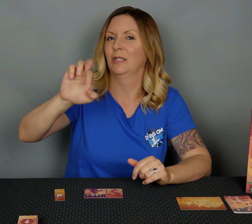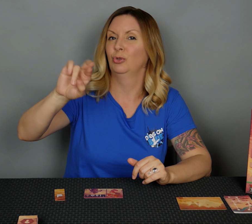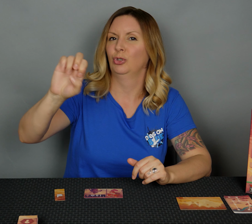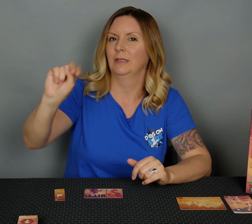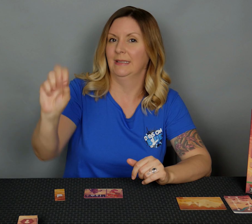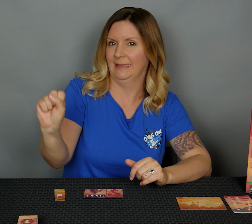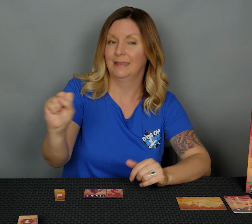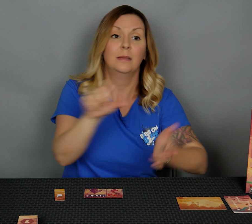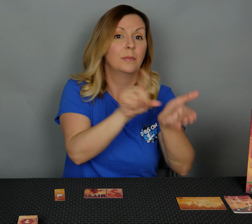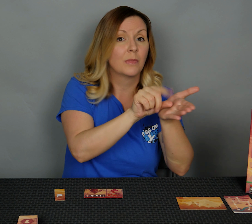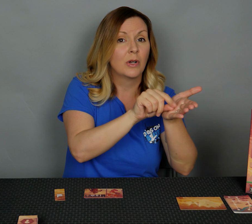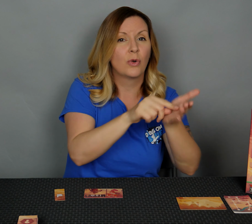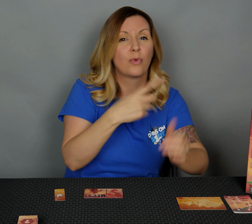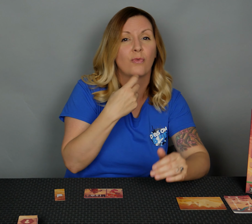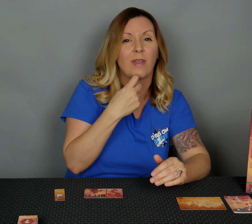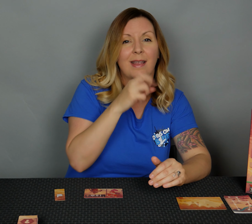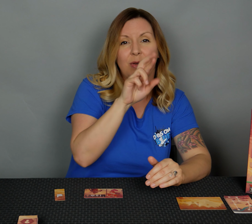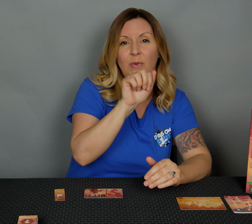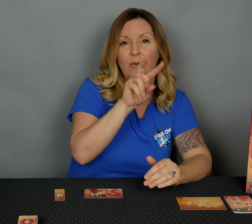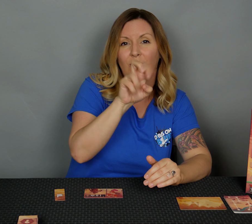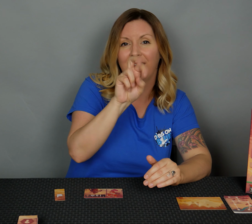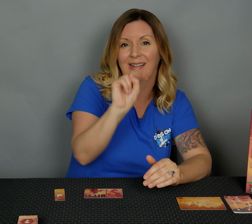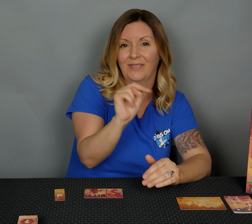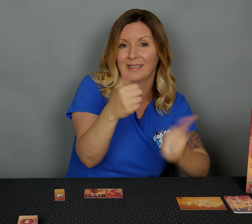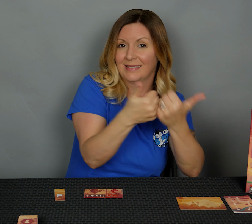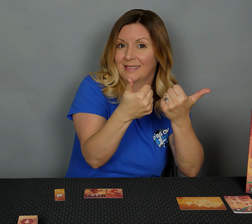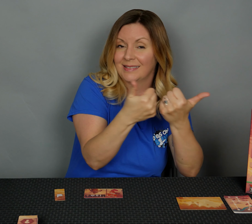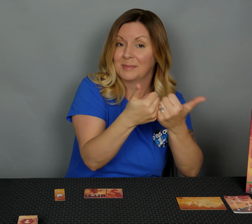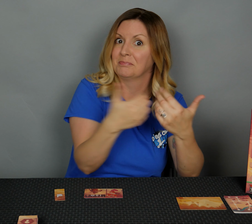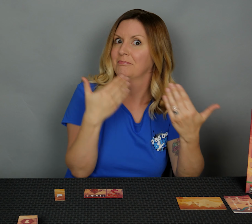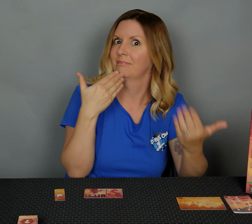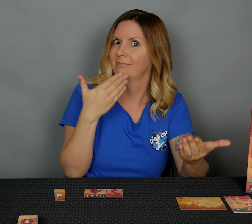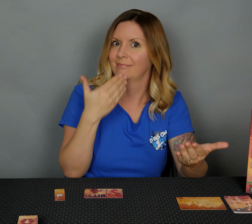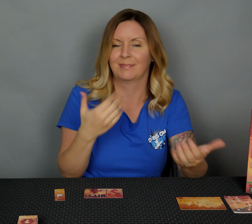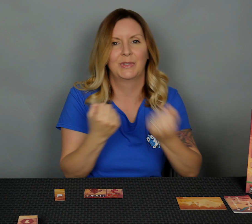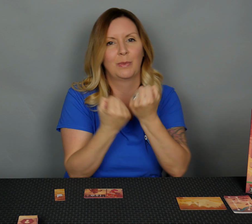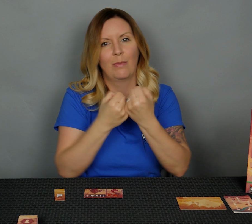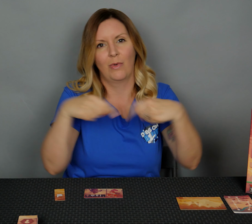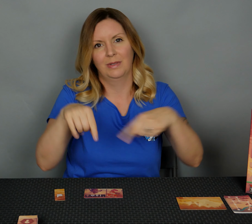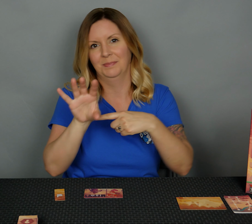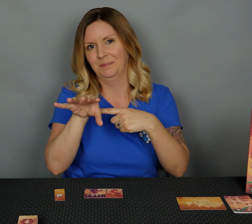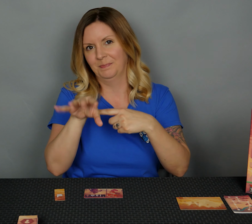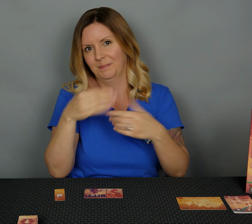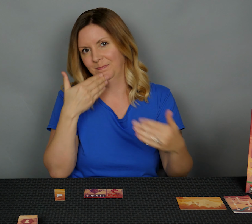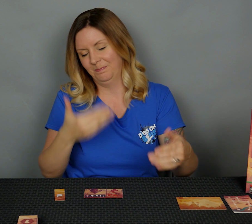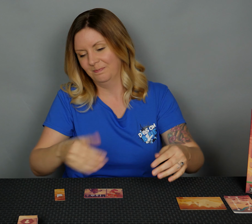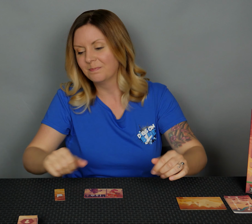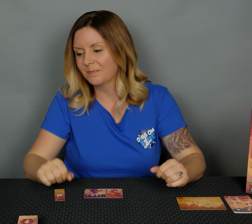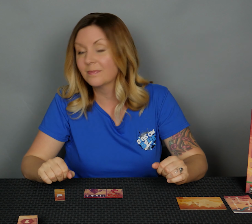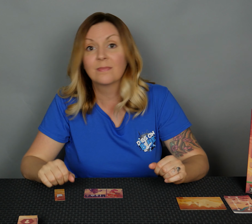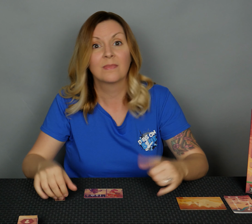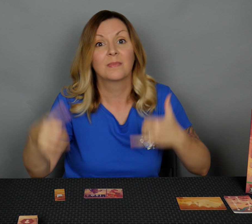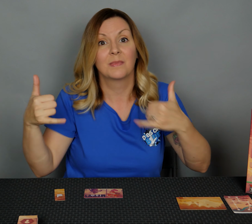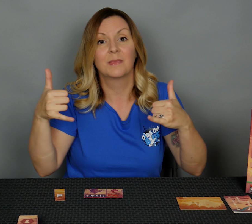Thank you to my patrons and to the publisher Red Raven Games for sponsoring this video.